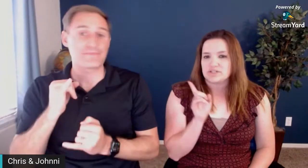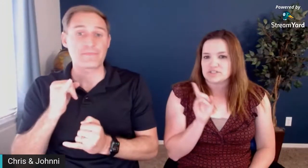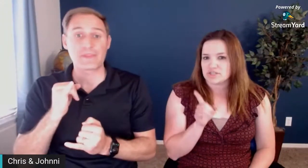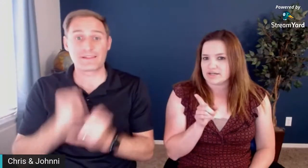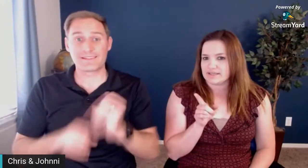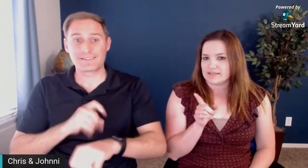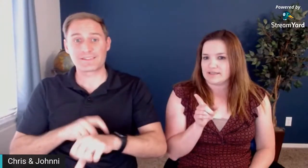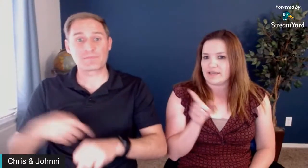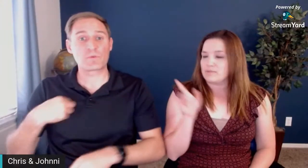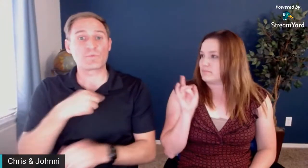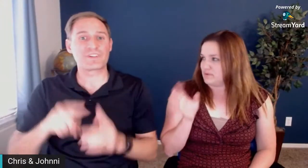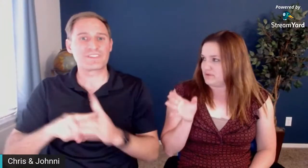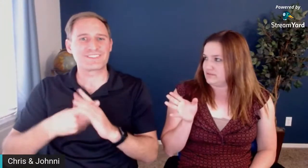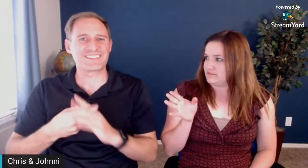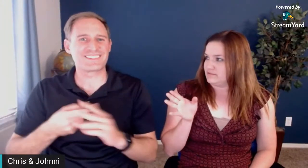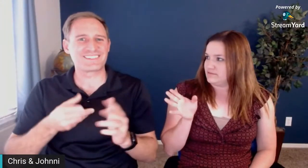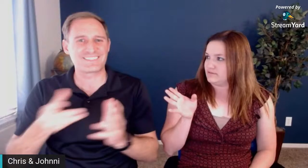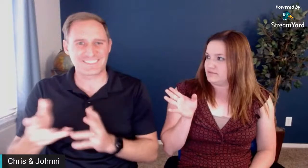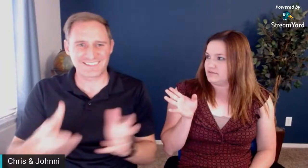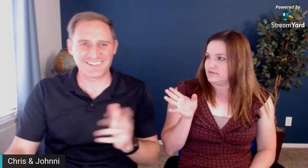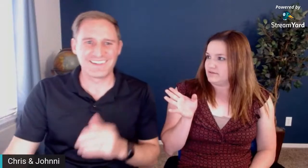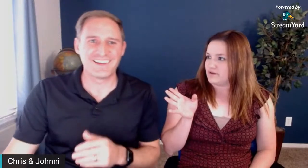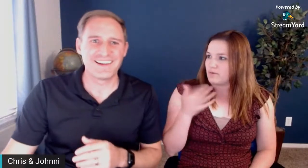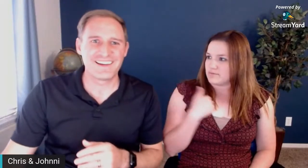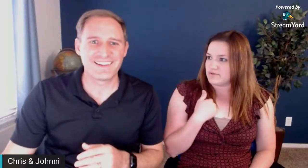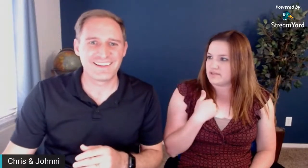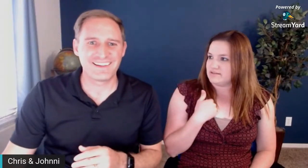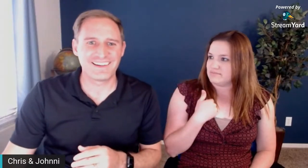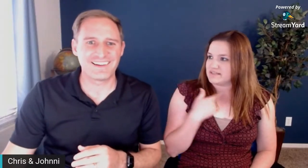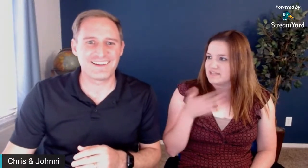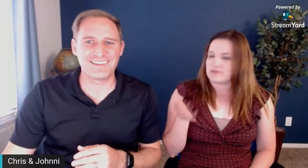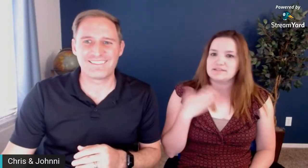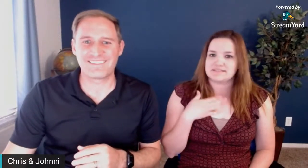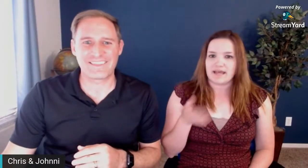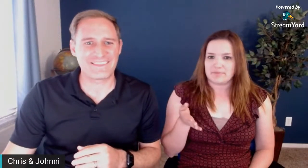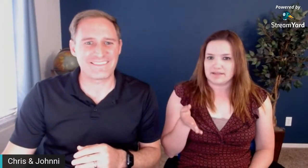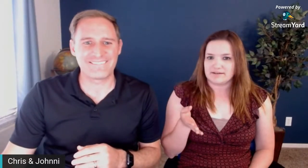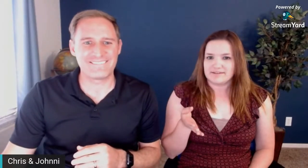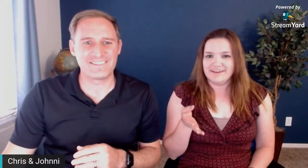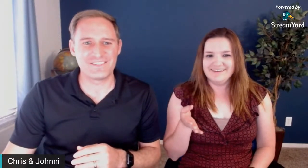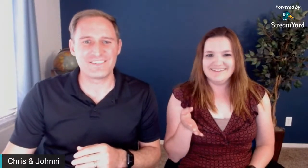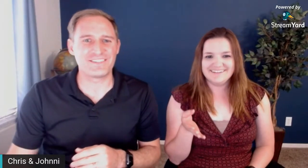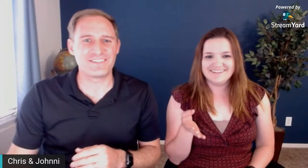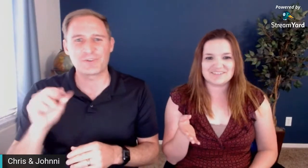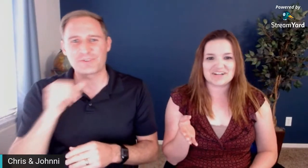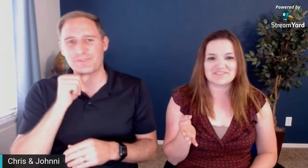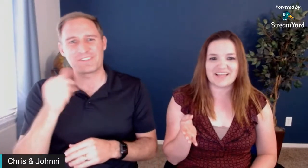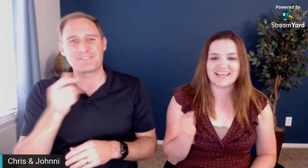started talking and we were muted, are we muted? Because I don't want this to happen again no we're